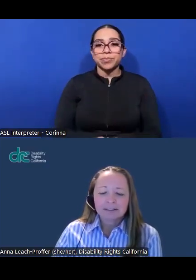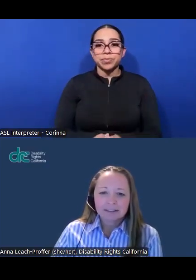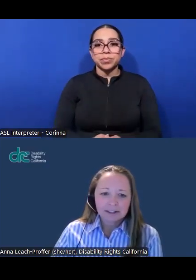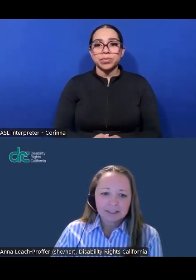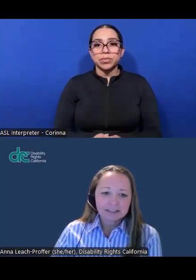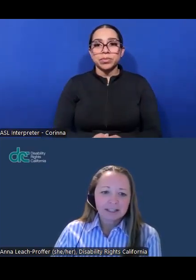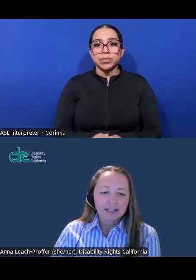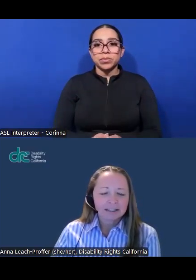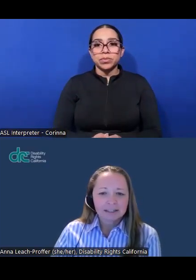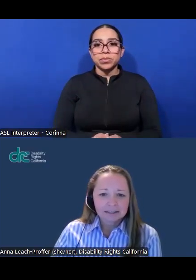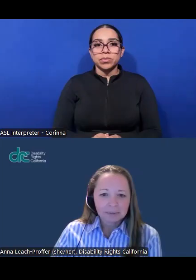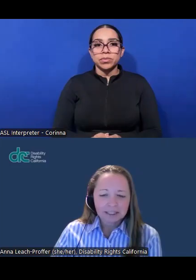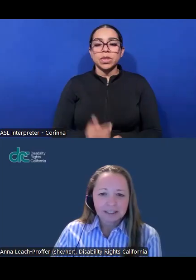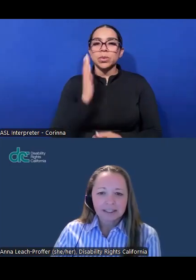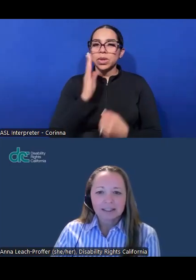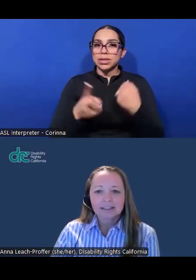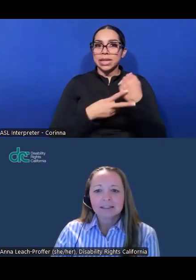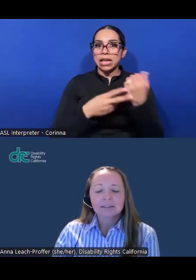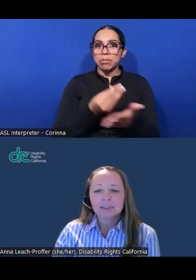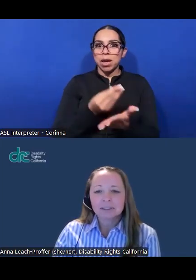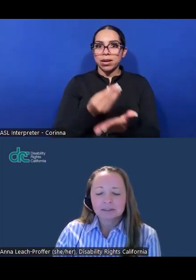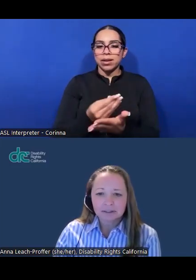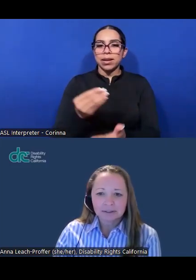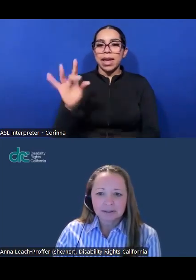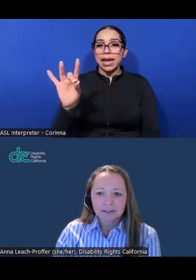save the state an estimated $86 million